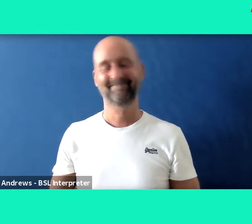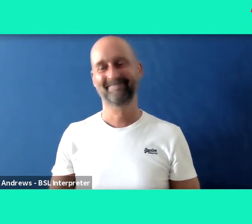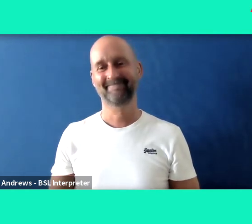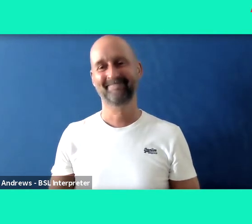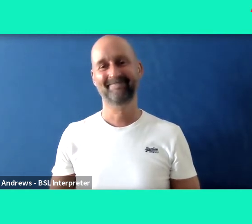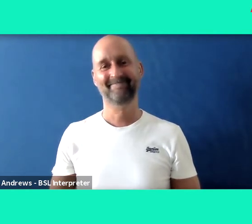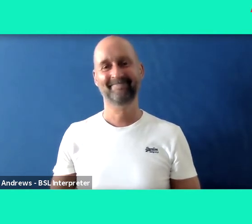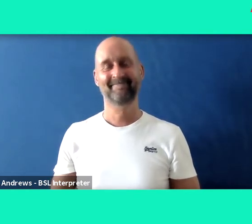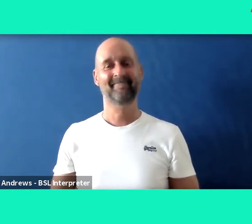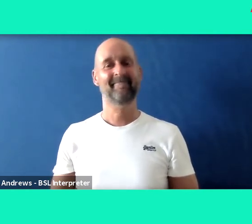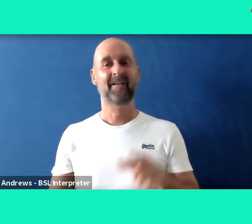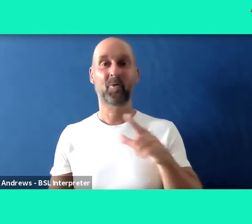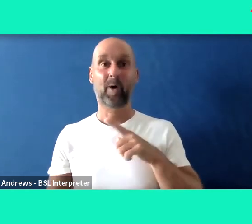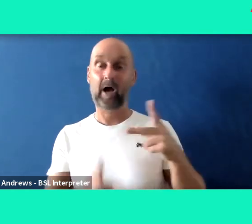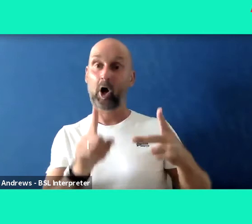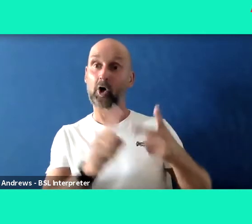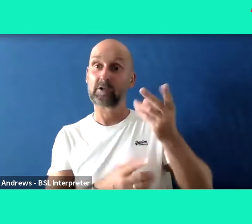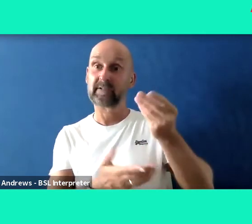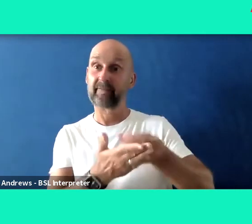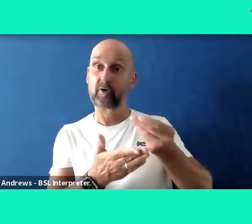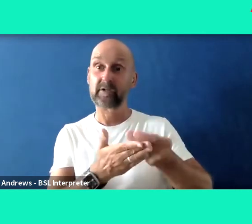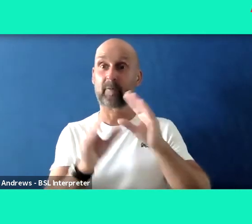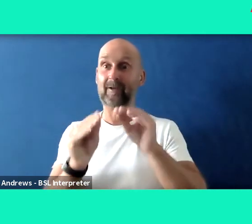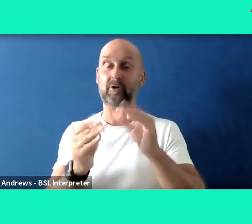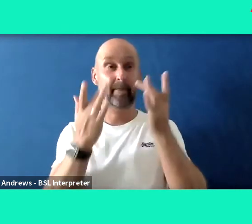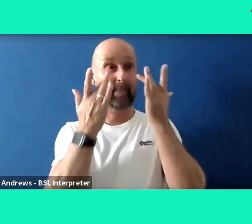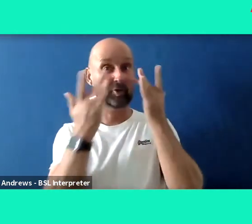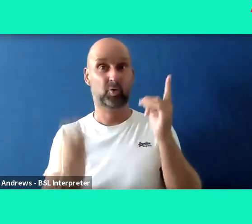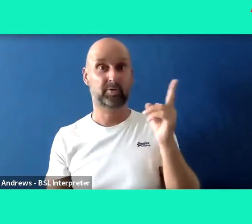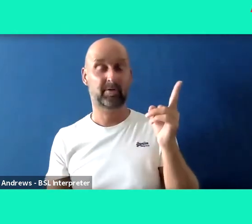Cutting funding from arts education demonstrates a distinct lack of imagination.